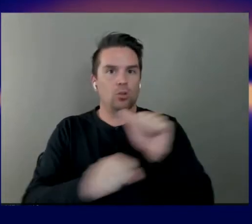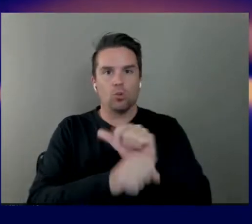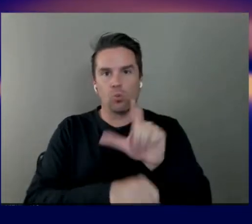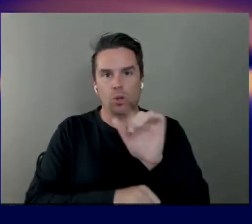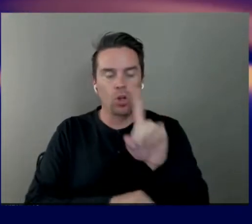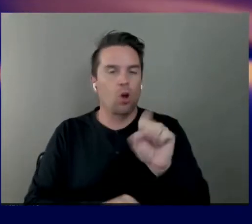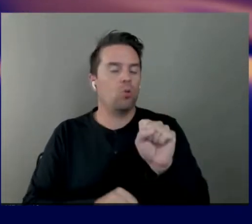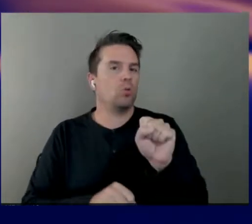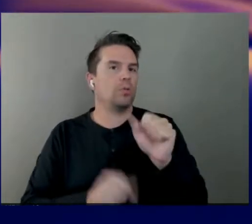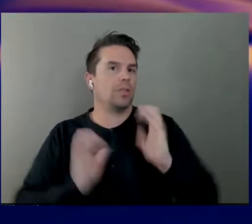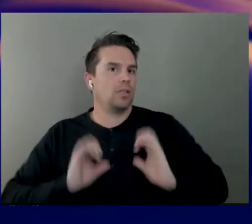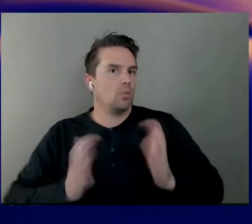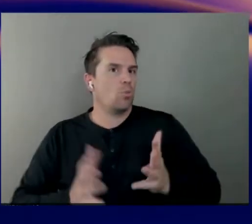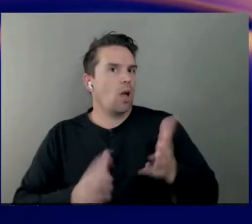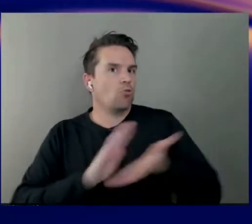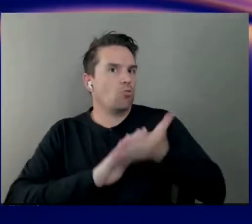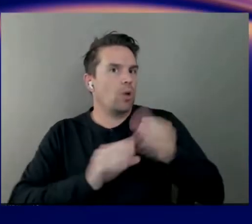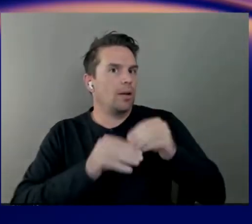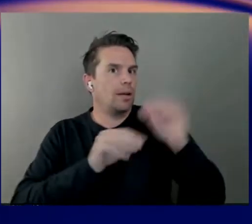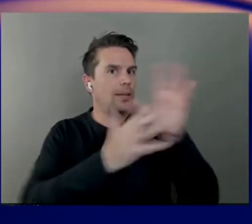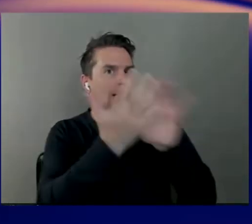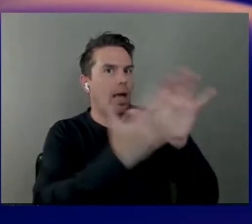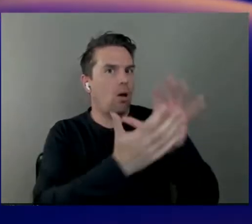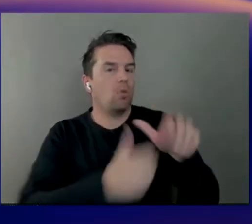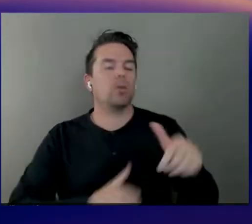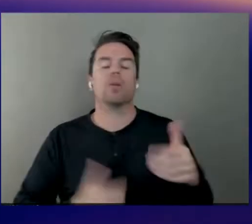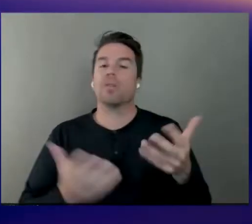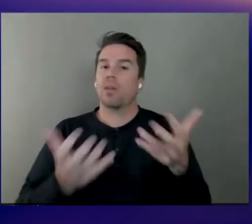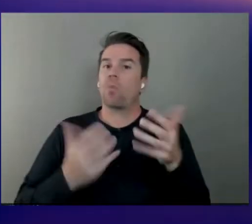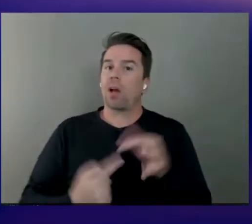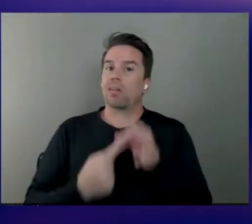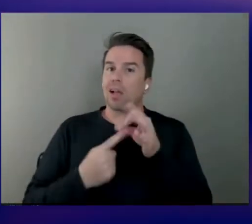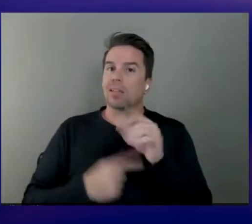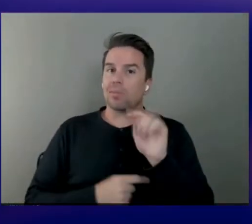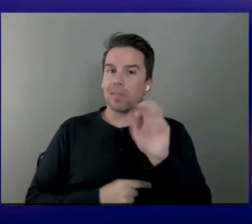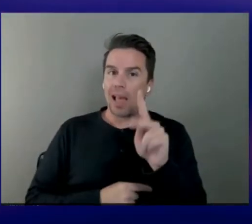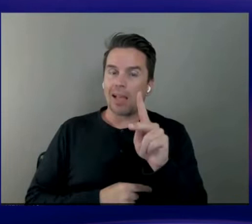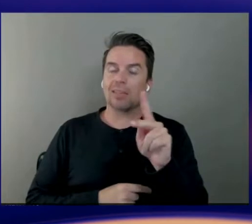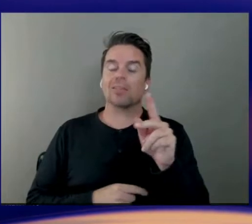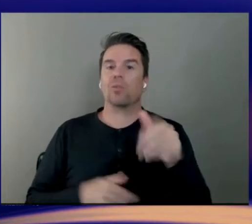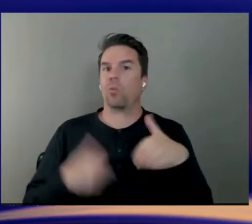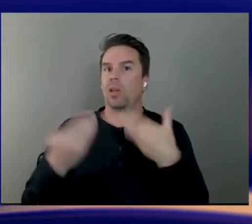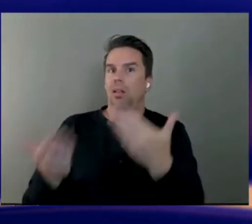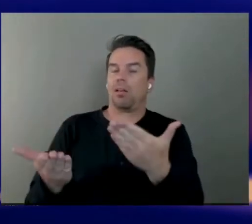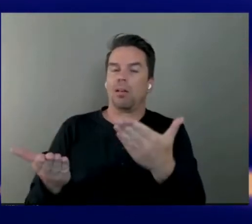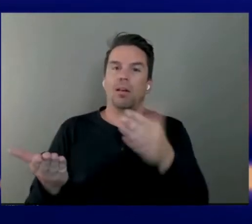and they want to do custom tasks. We enable customers there with FPGAs in our instances,